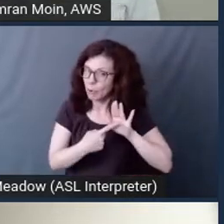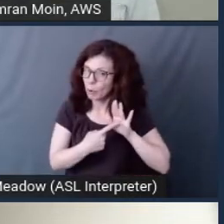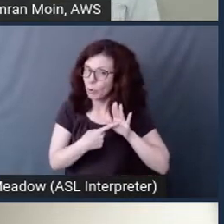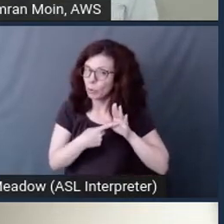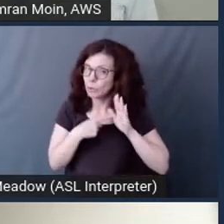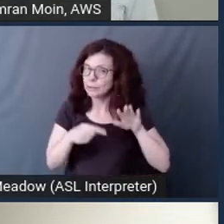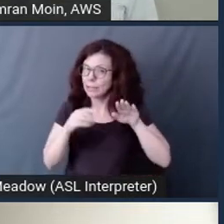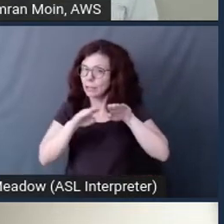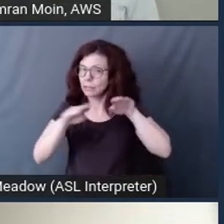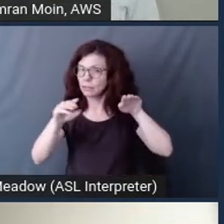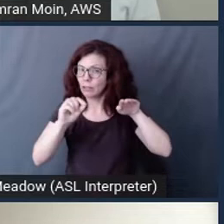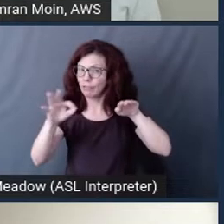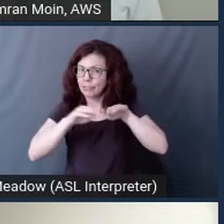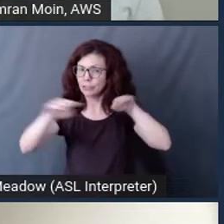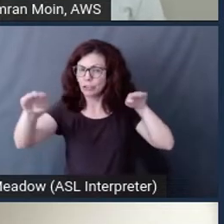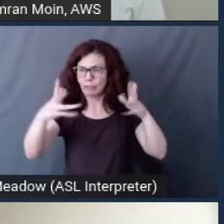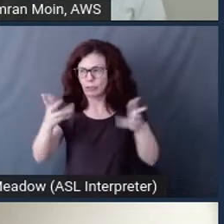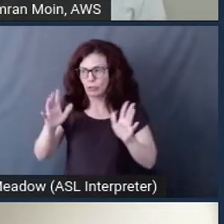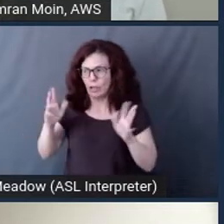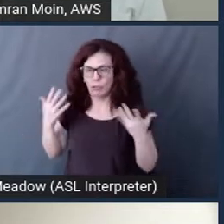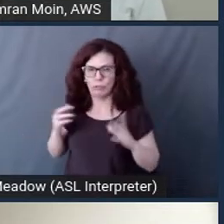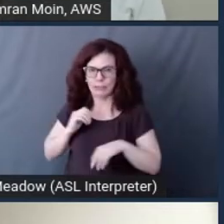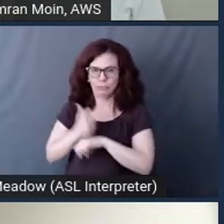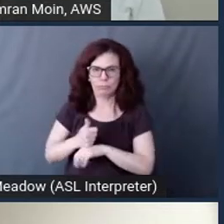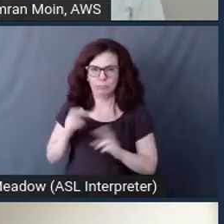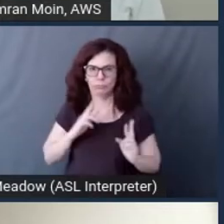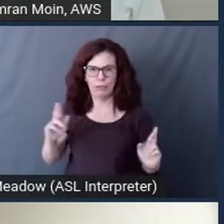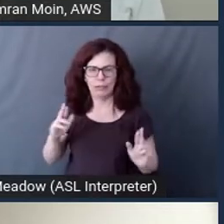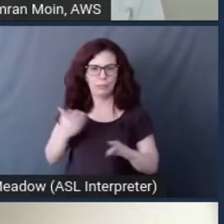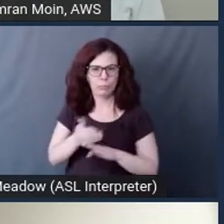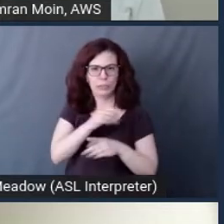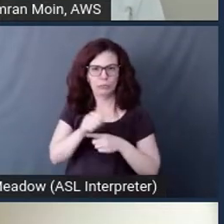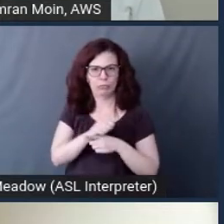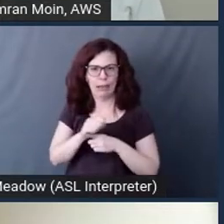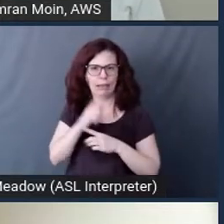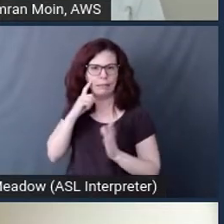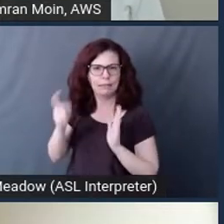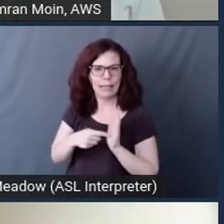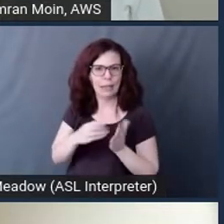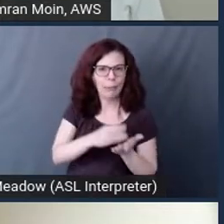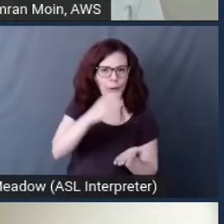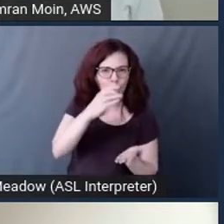that'll do this, right. They're pre-trained to detect models and people and stuff like that.